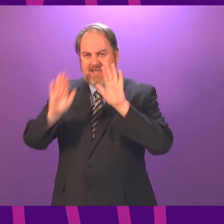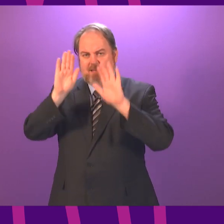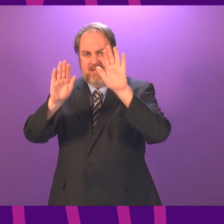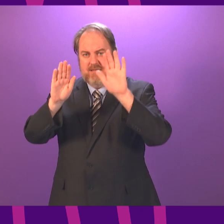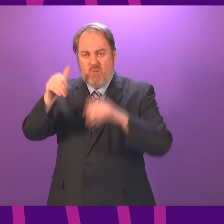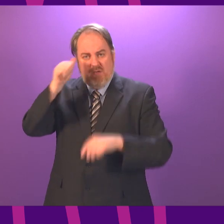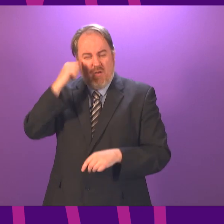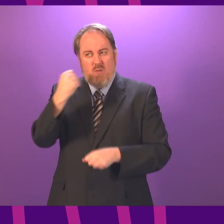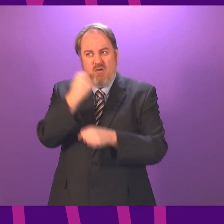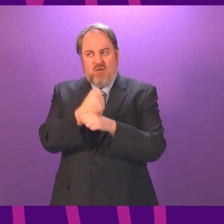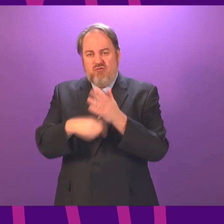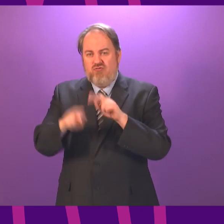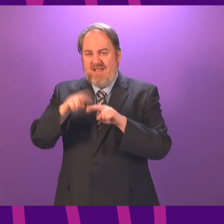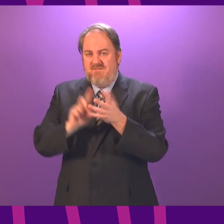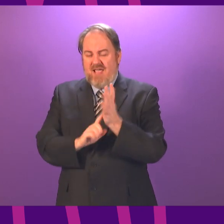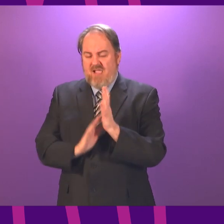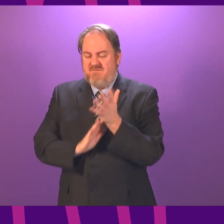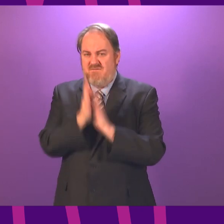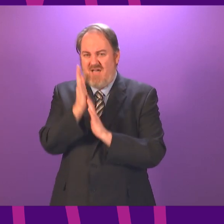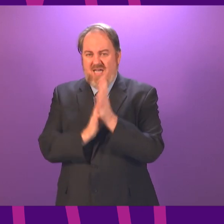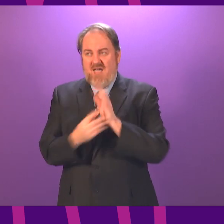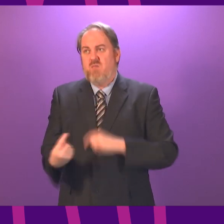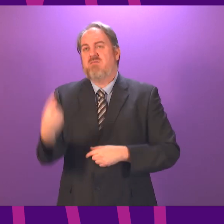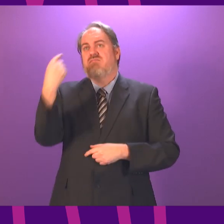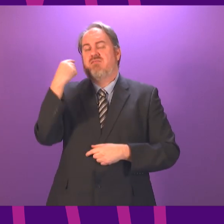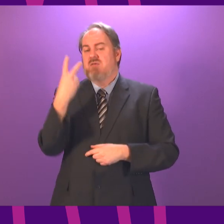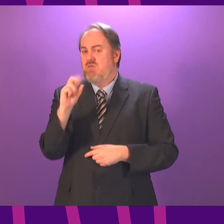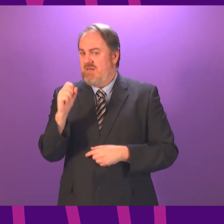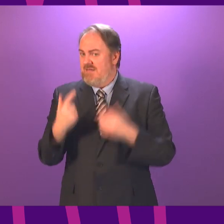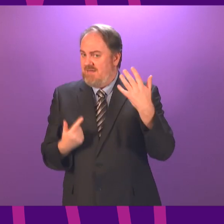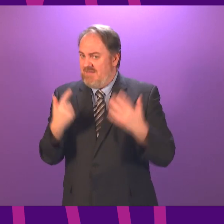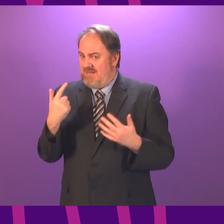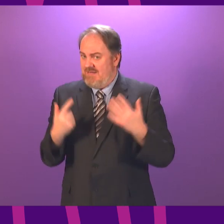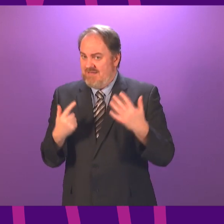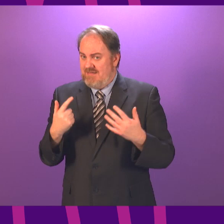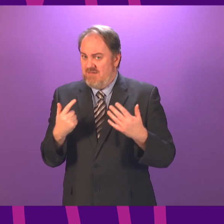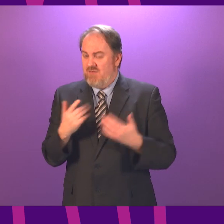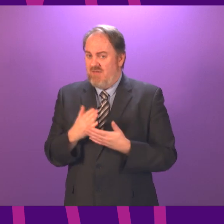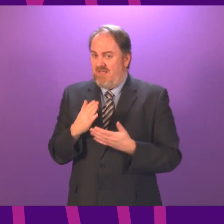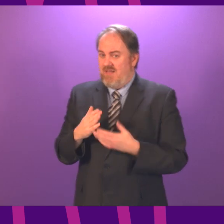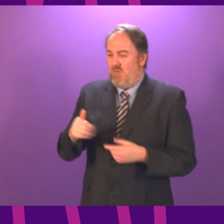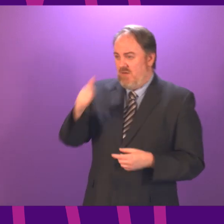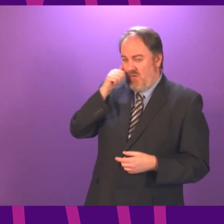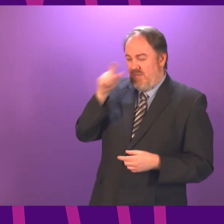tower fire was in 2017. I have a constituent who has an EWS1 form that cost £3,000 but